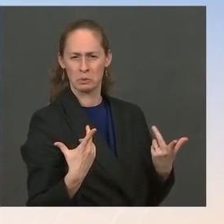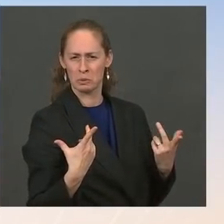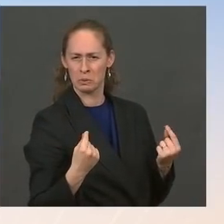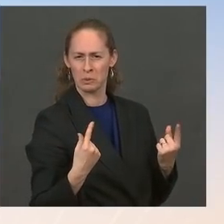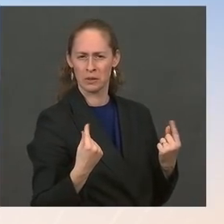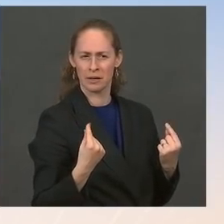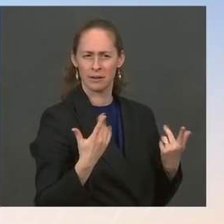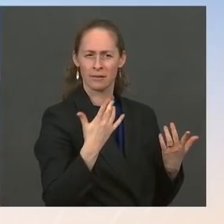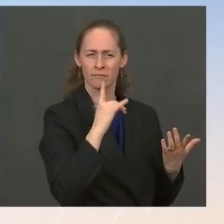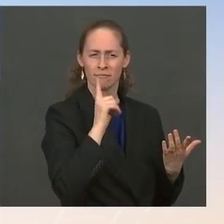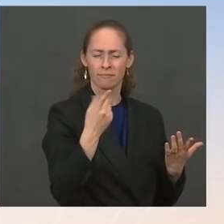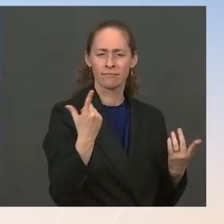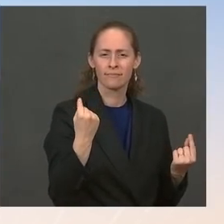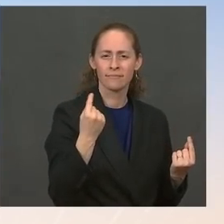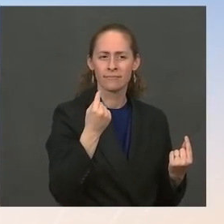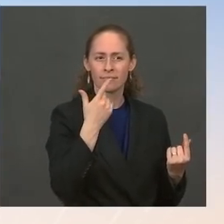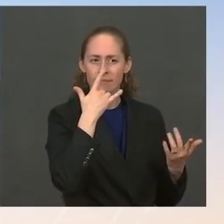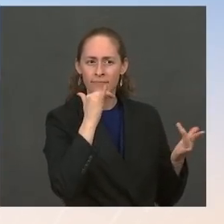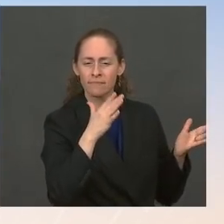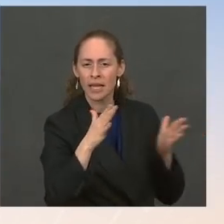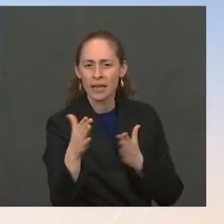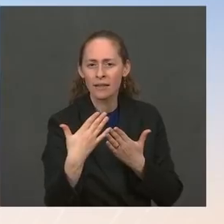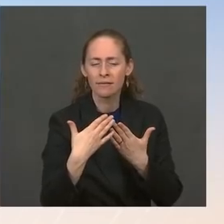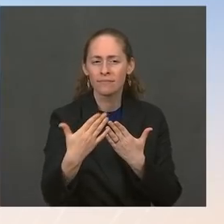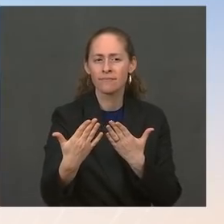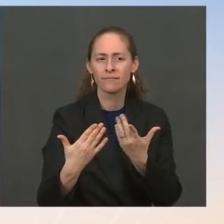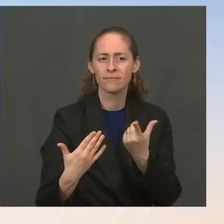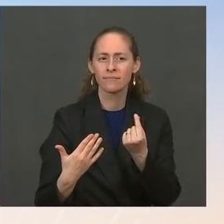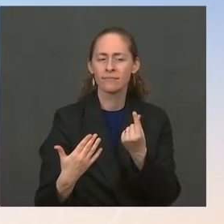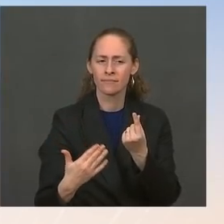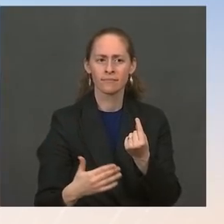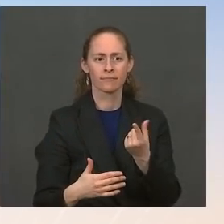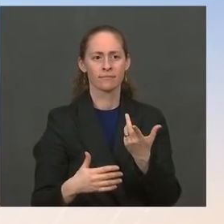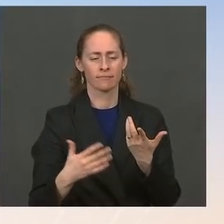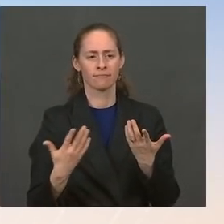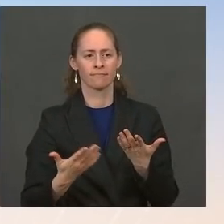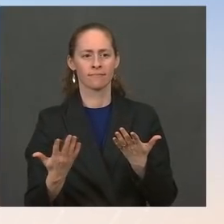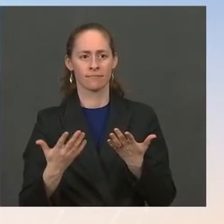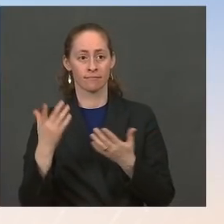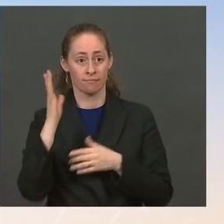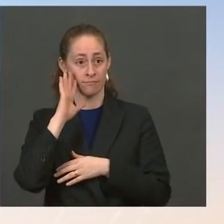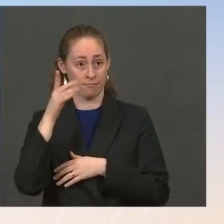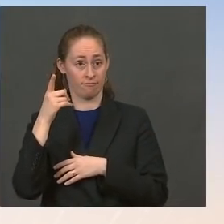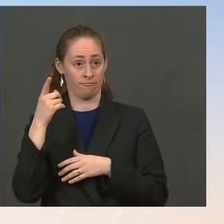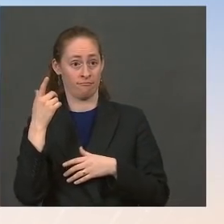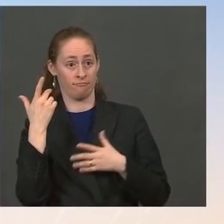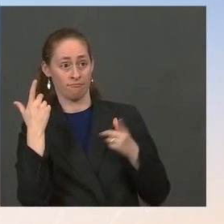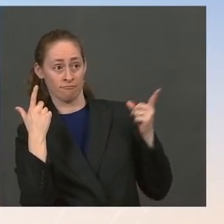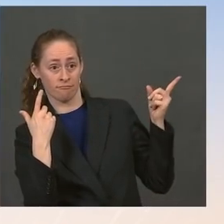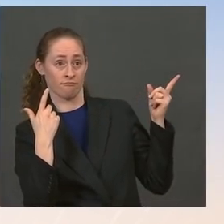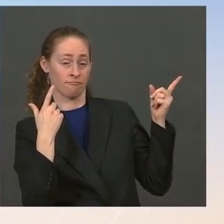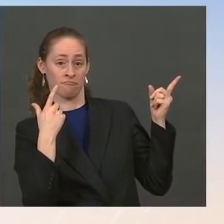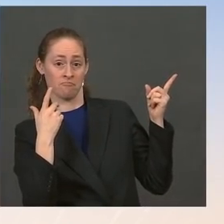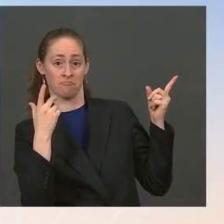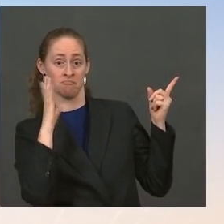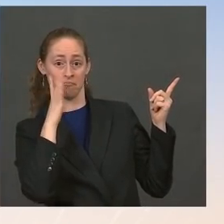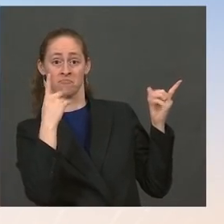Does he go with Putin's red lines, or does he go with United States wants to help Ukraine defend itself, as it says?